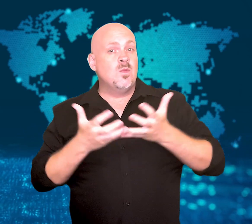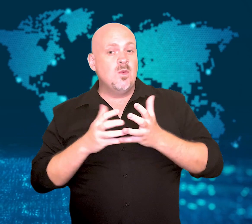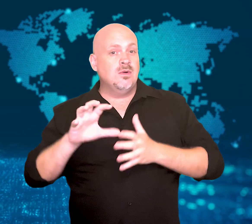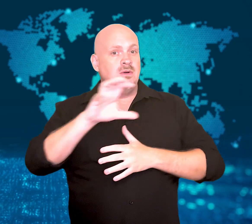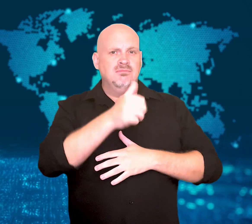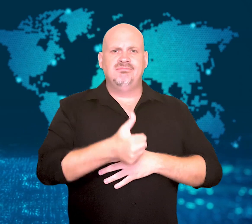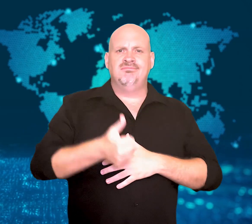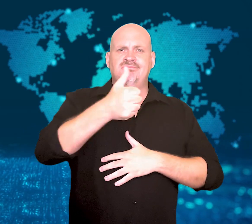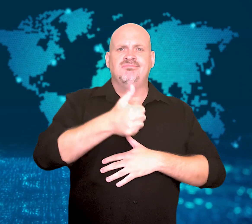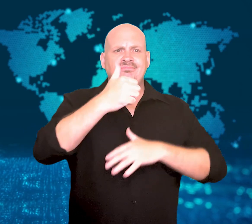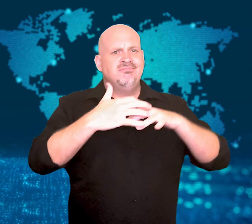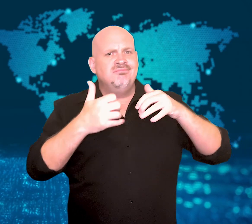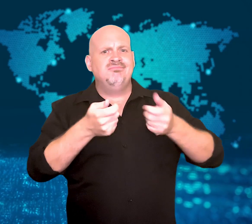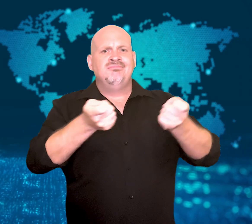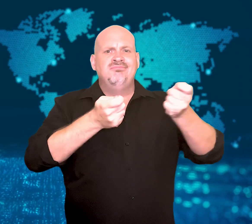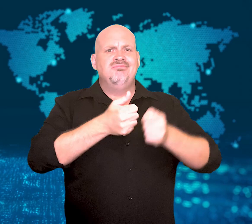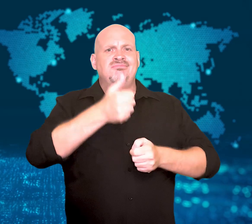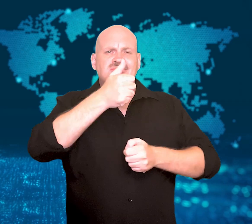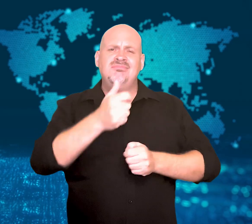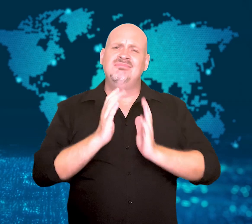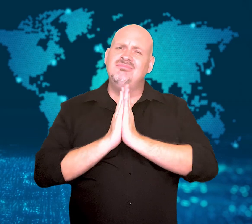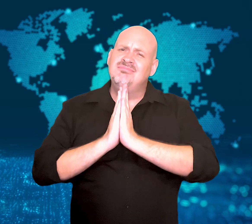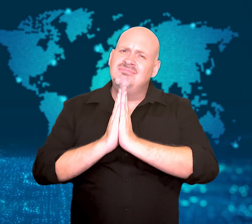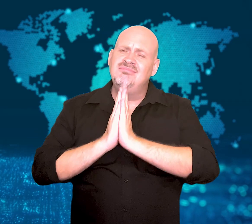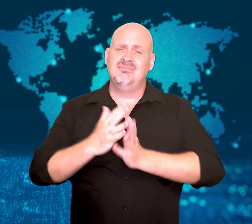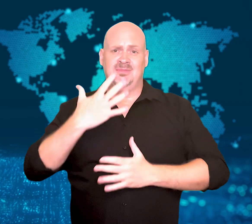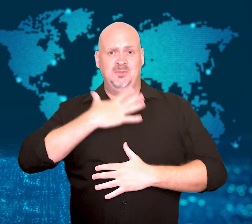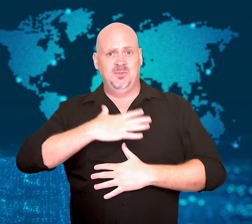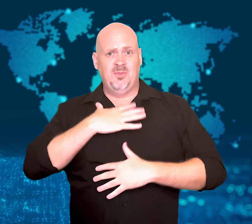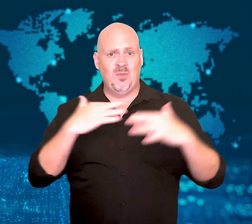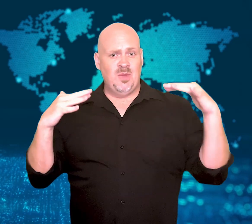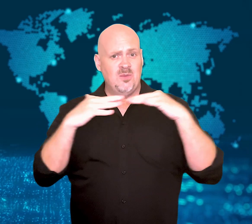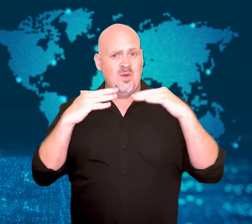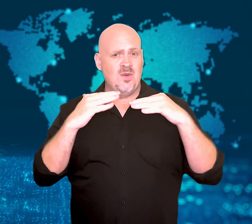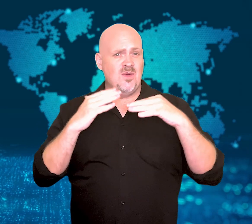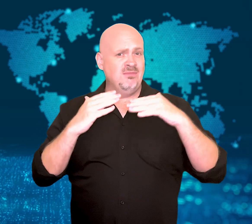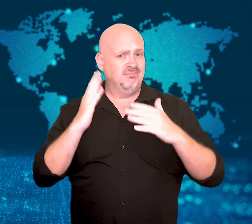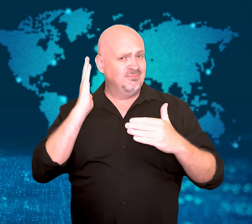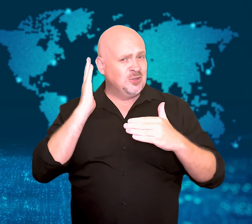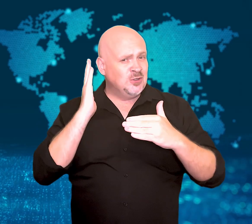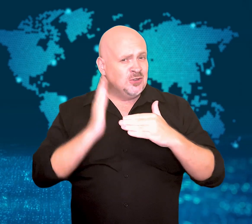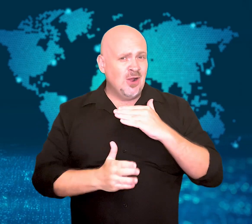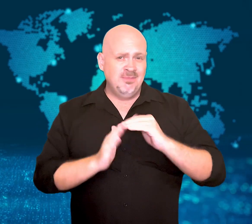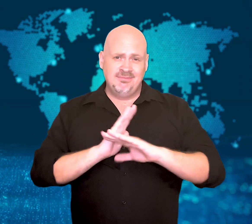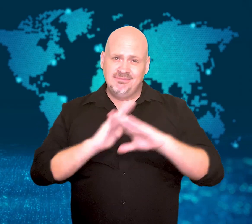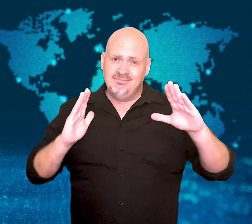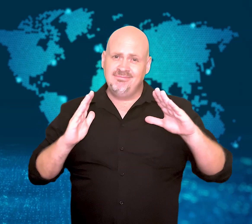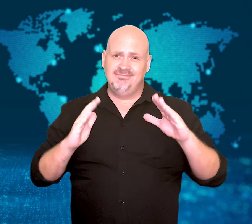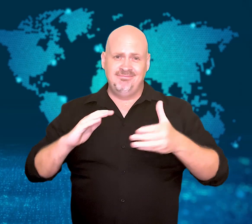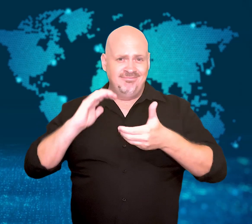so many believed he was warning he would be willing to use the weapons.